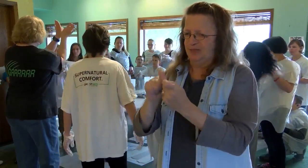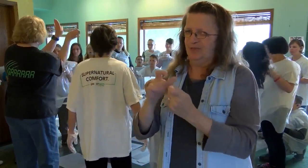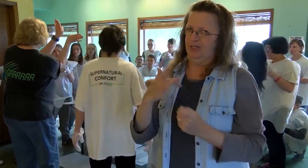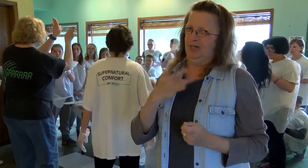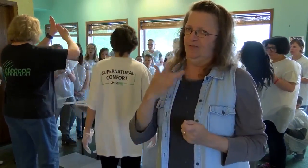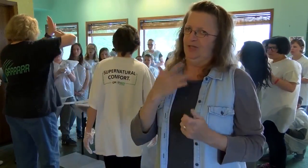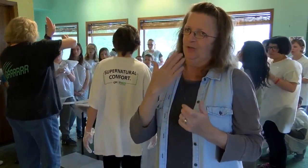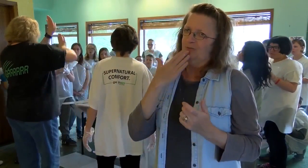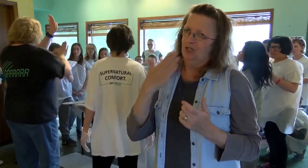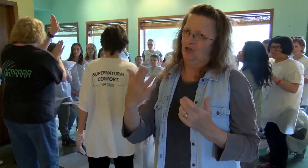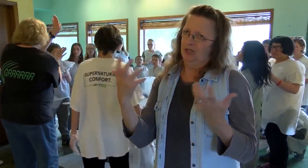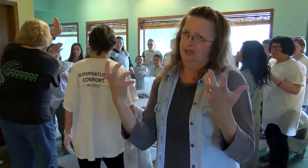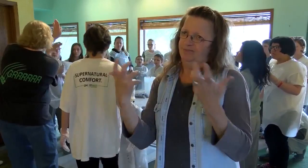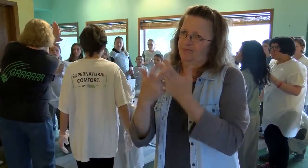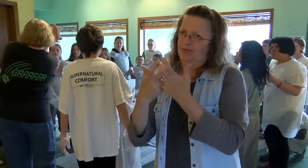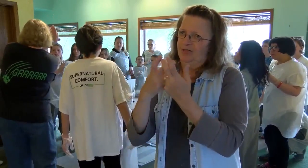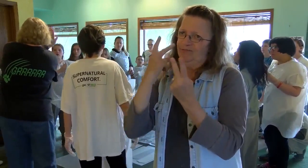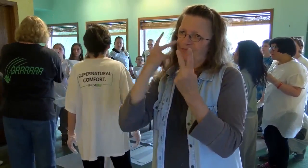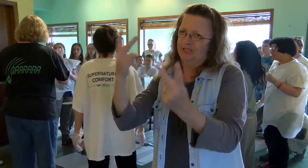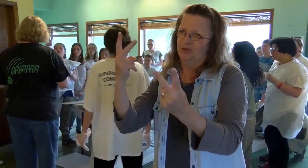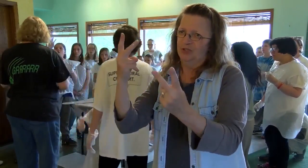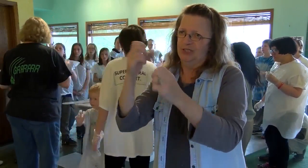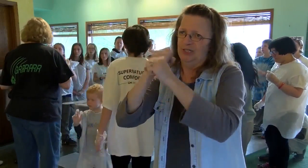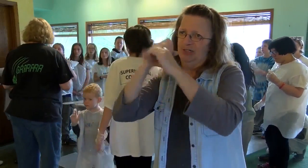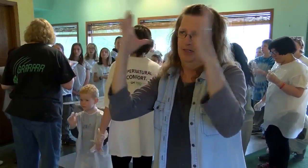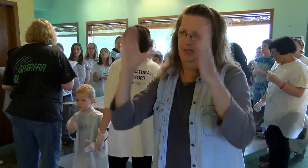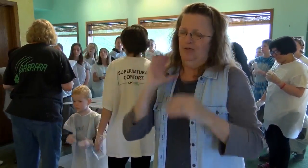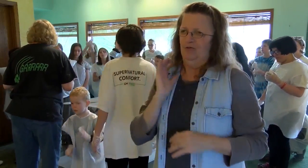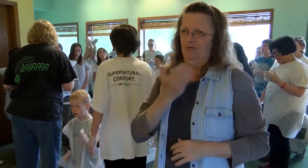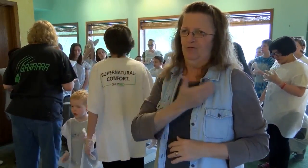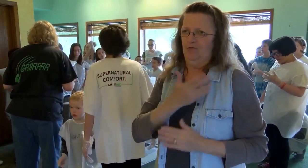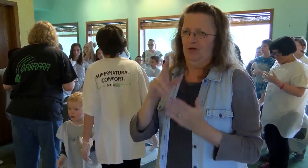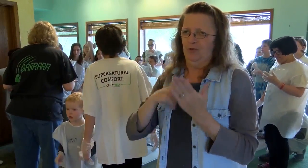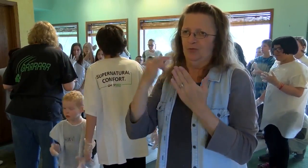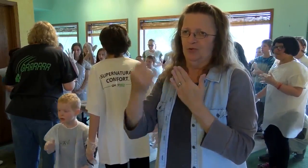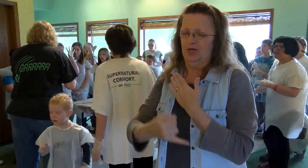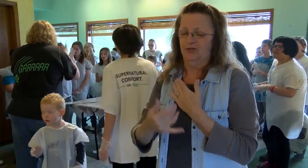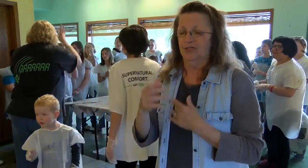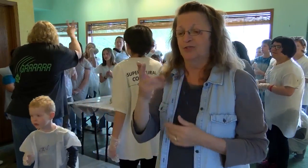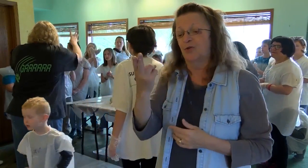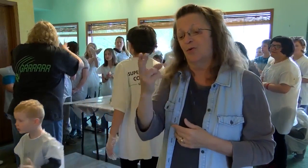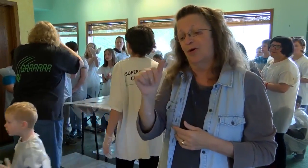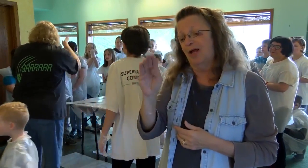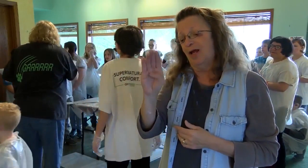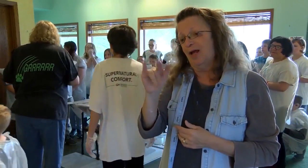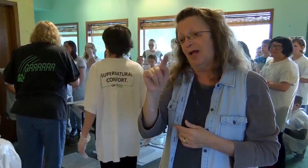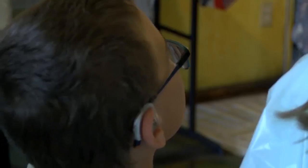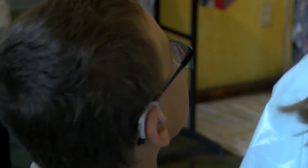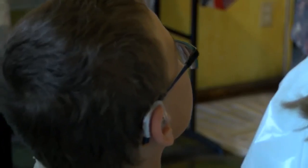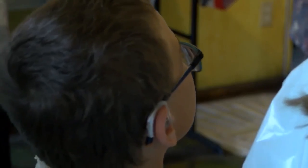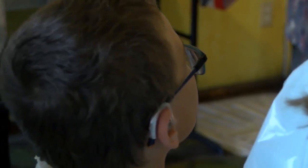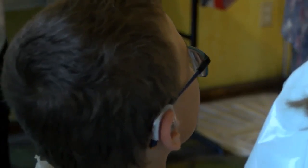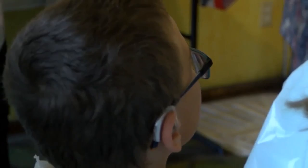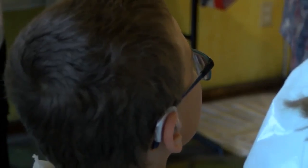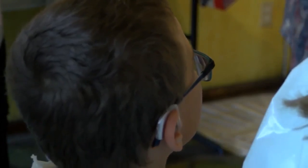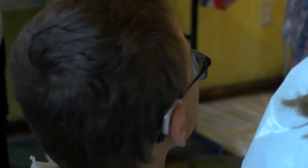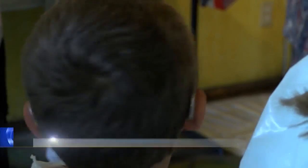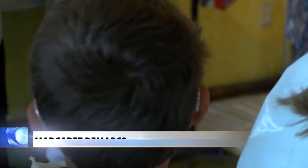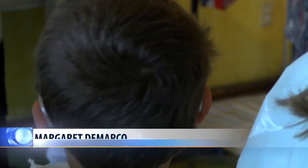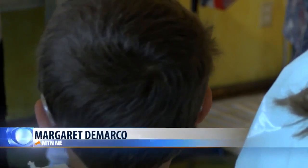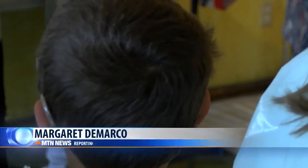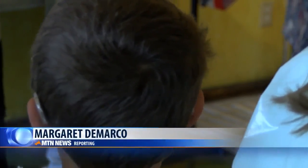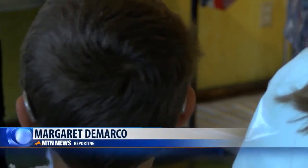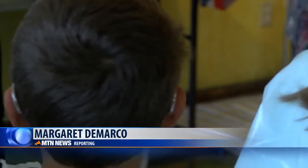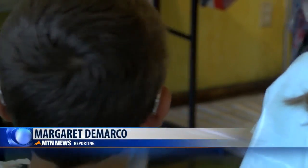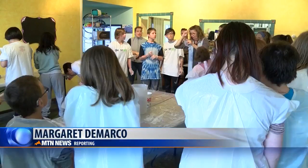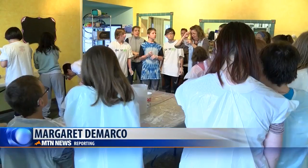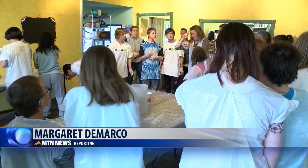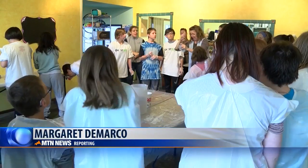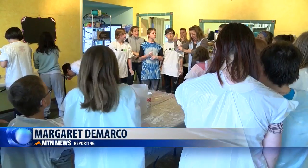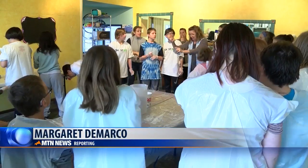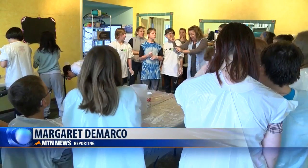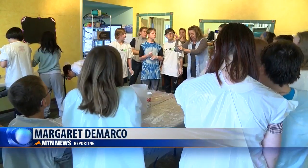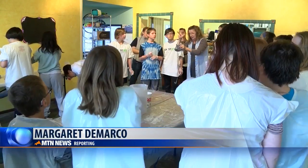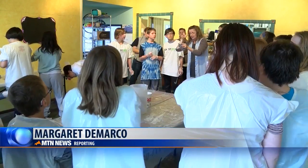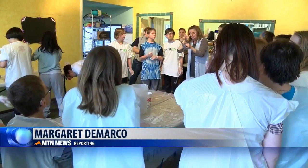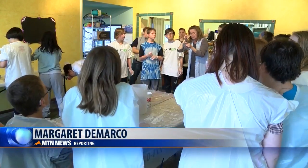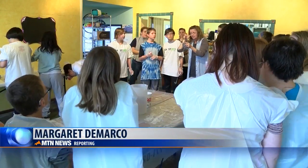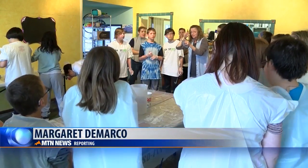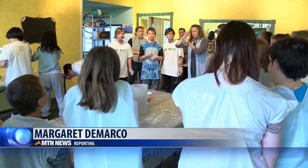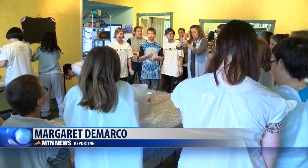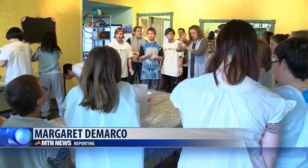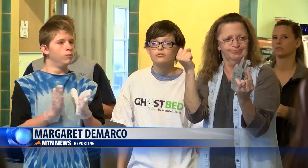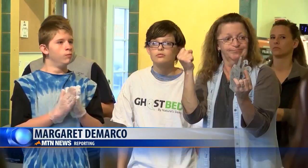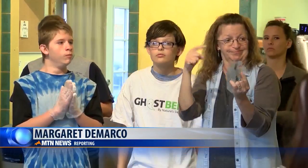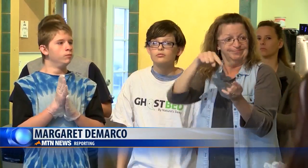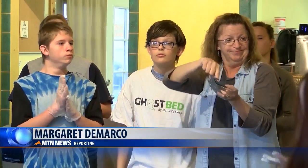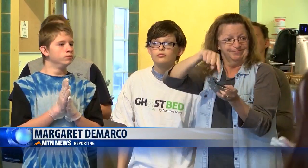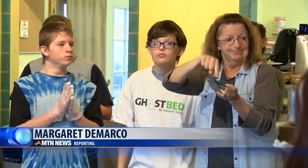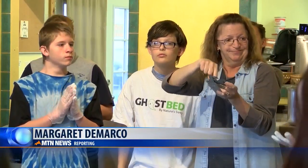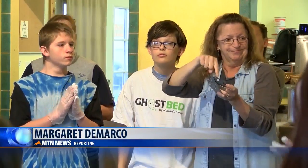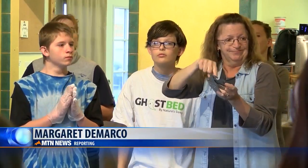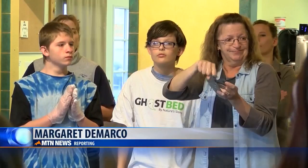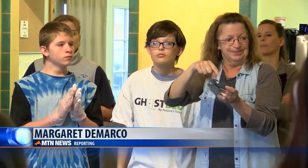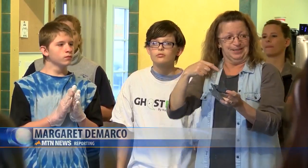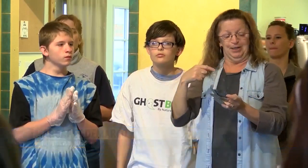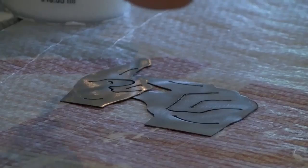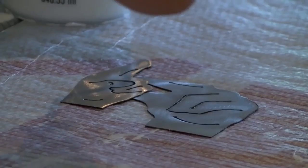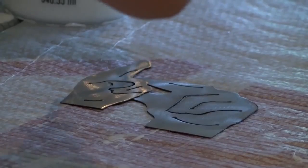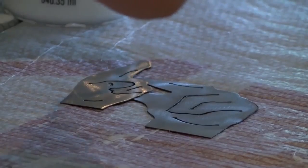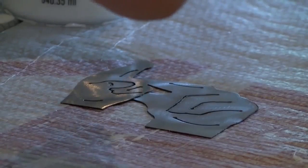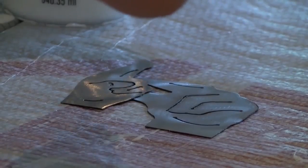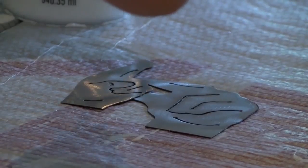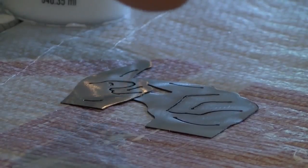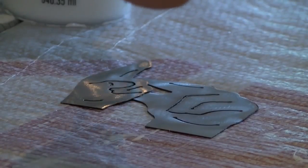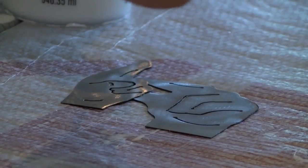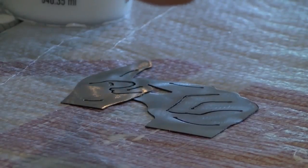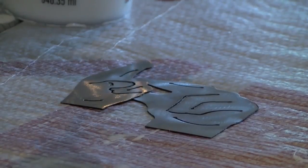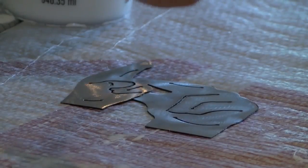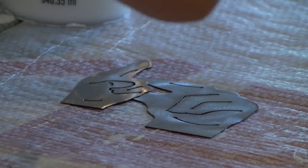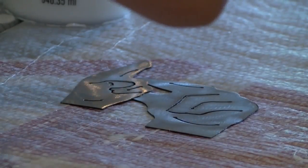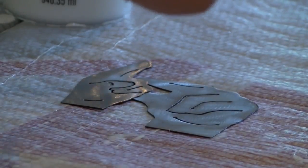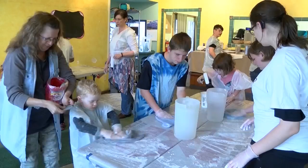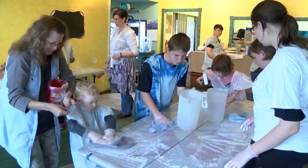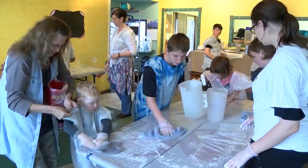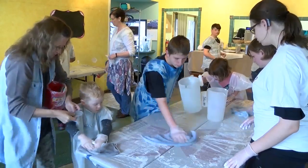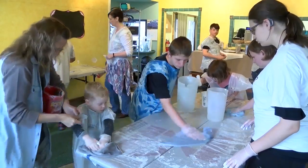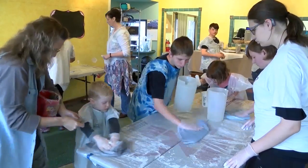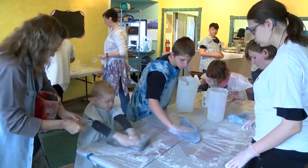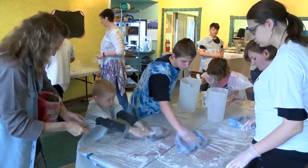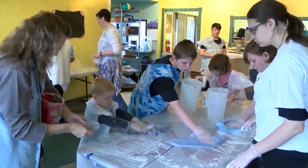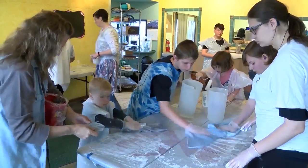PROJECT.} { WEITZEL SAYS THE KIDS ARE ALSO LEARNING ABOUT COMMITMENT, PATIENCE, AND FOCUS AS THEY ARE PUTTING THE PIECE TOGETHER} {"RIGHT NOW IT DOES NOT MAKE